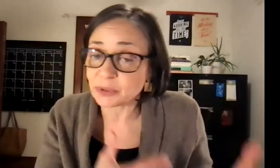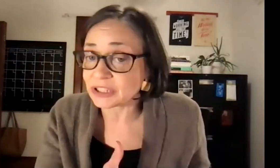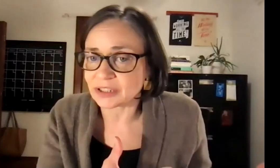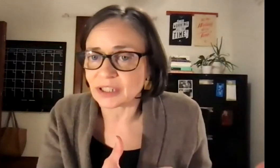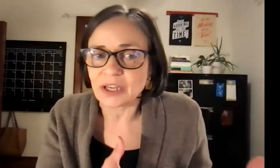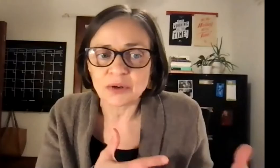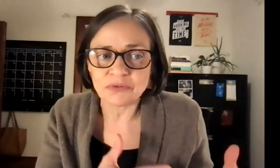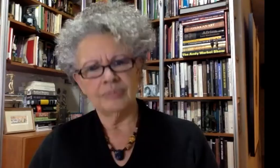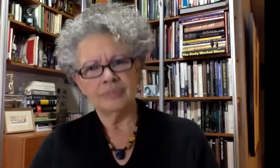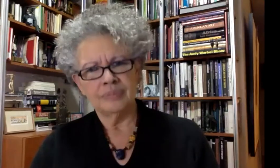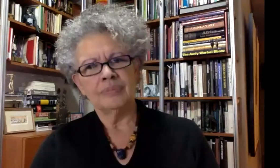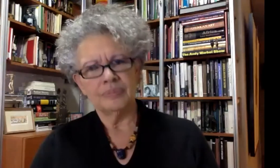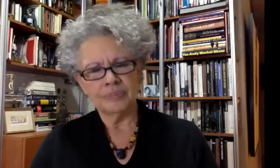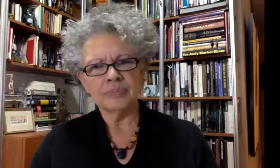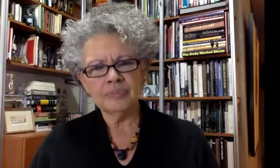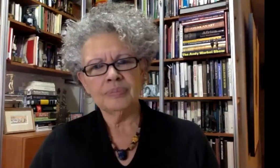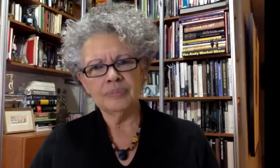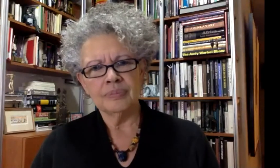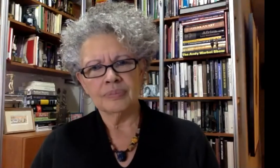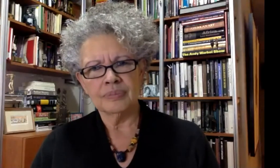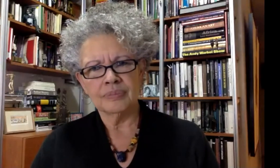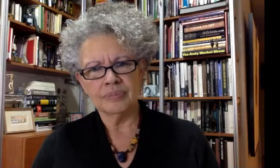I matter She matter I matter They matter I matter